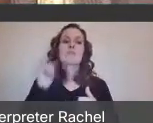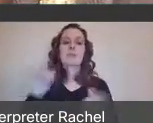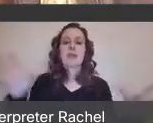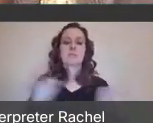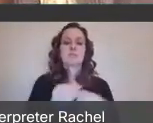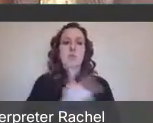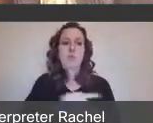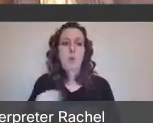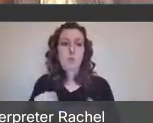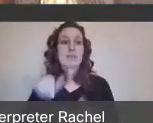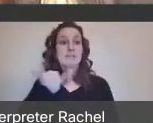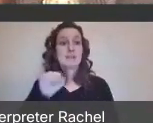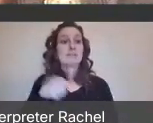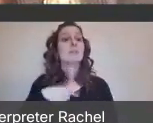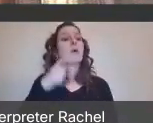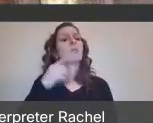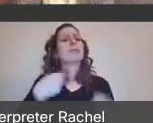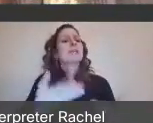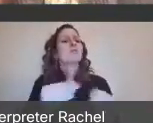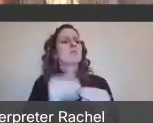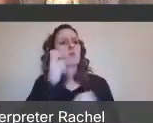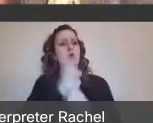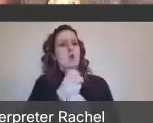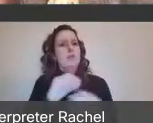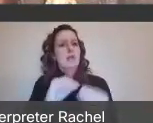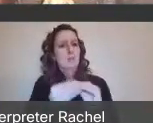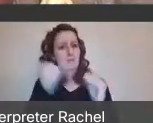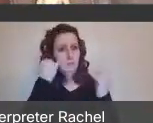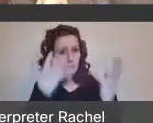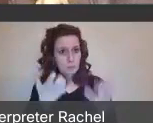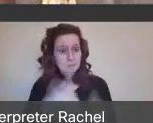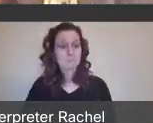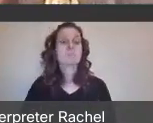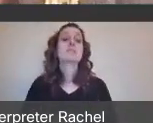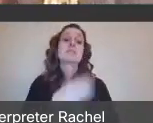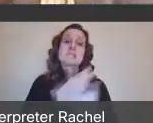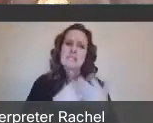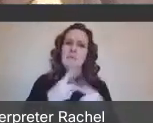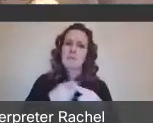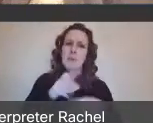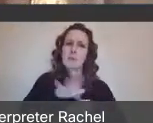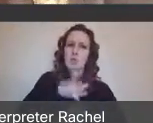get you a firm number on that. I think there were some from earlier but I don't have that